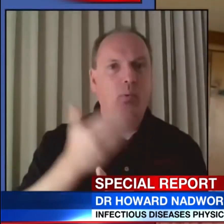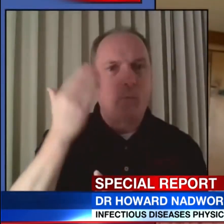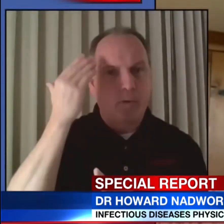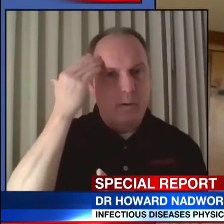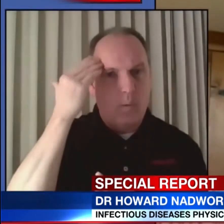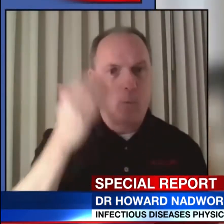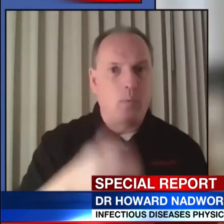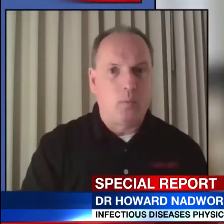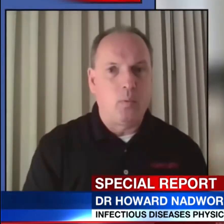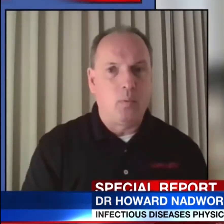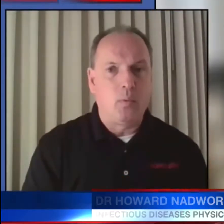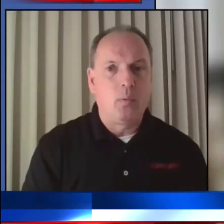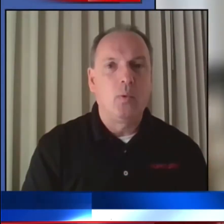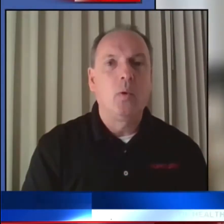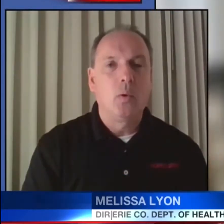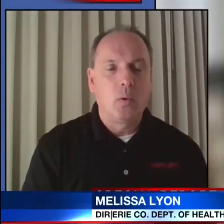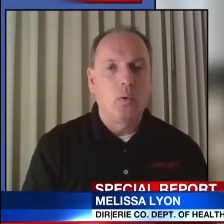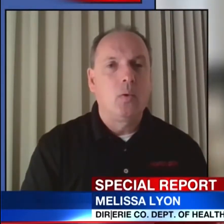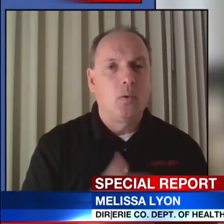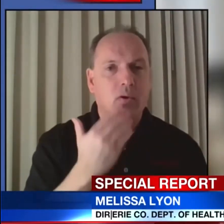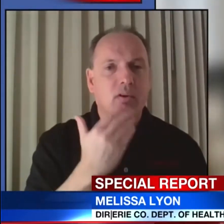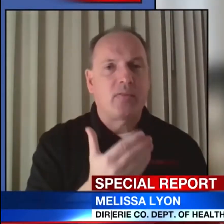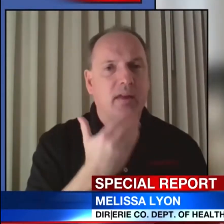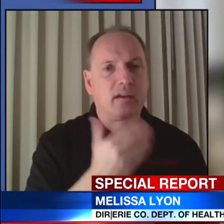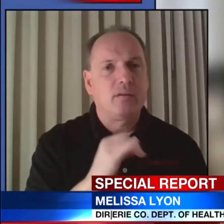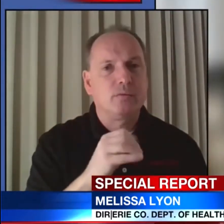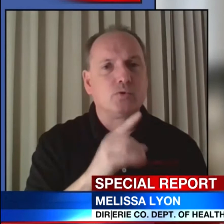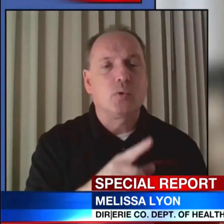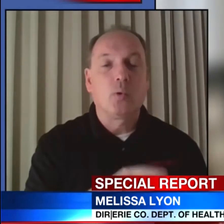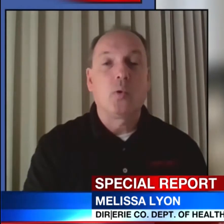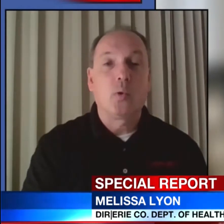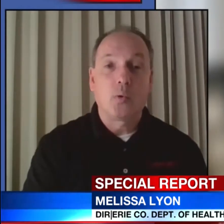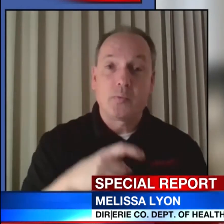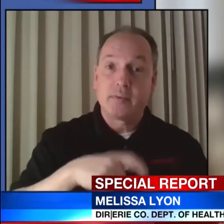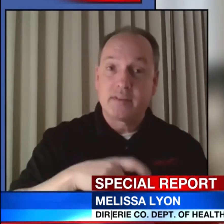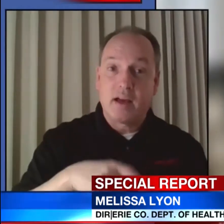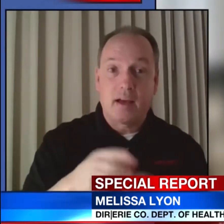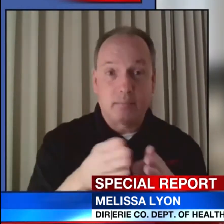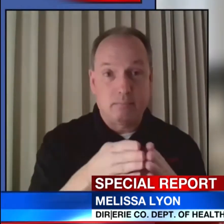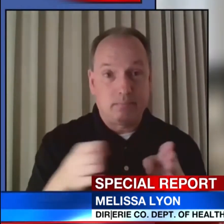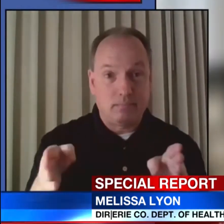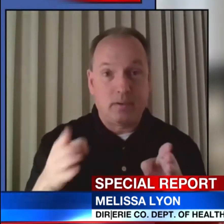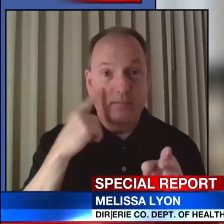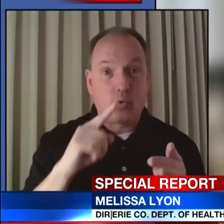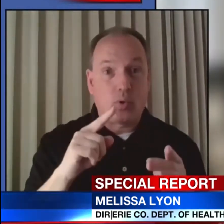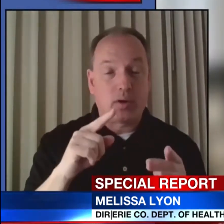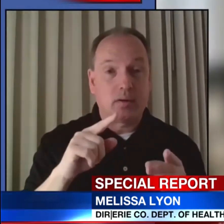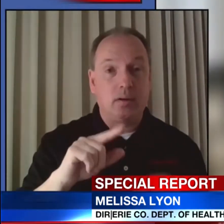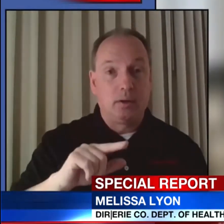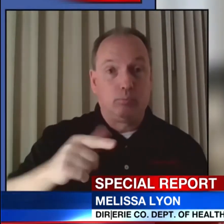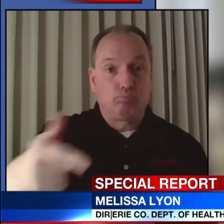REMEMBER LAST WEEK, IT WAS A FULL MONTH BEFORE WE FOUND OUT.